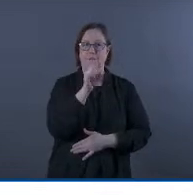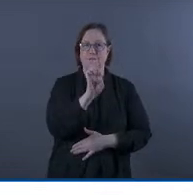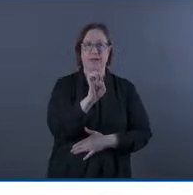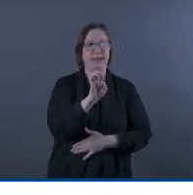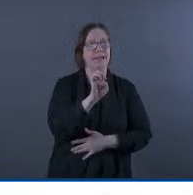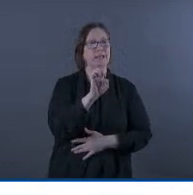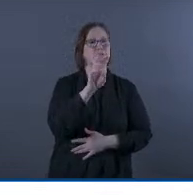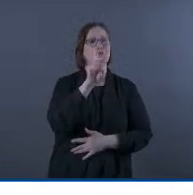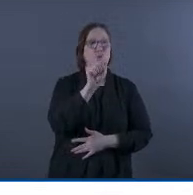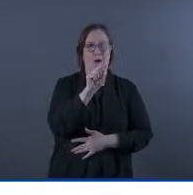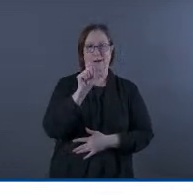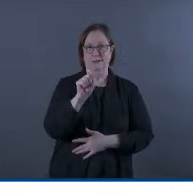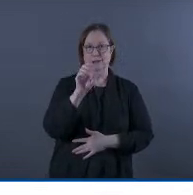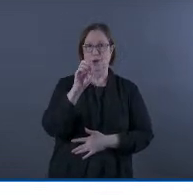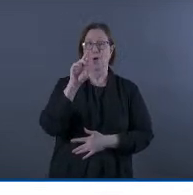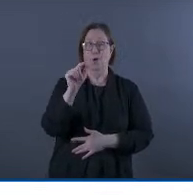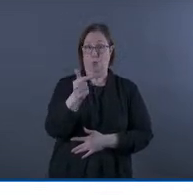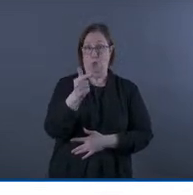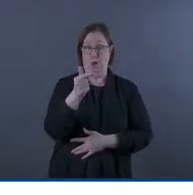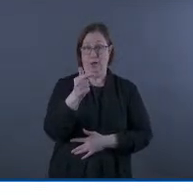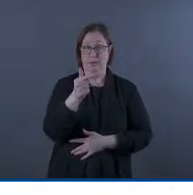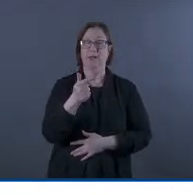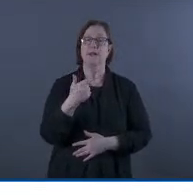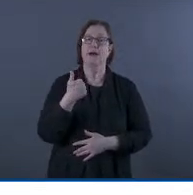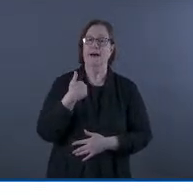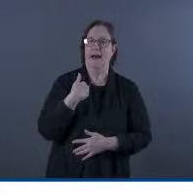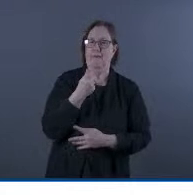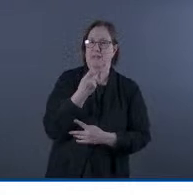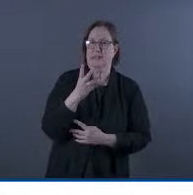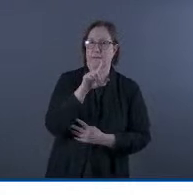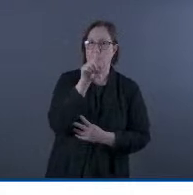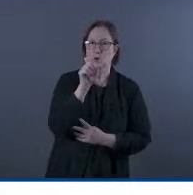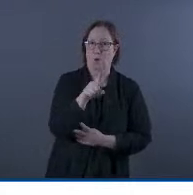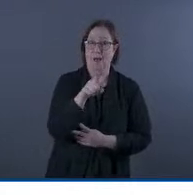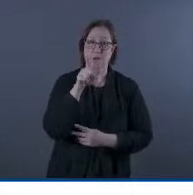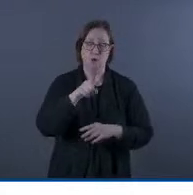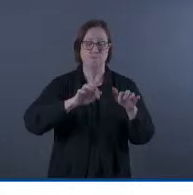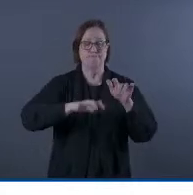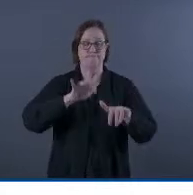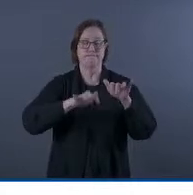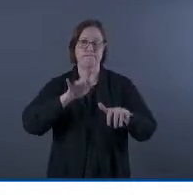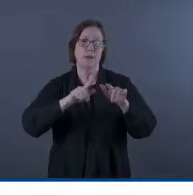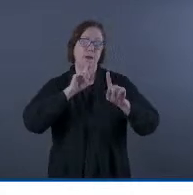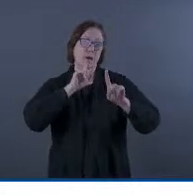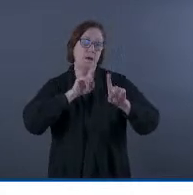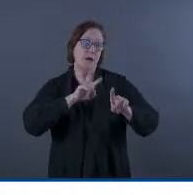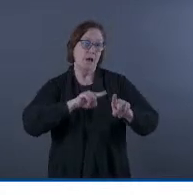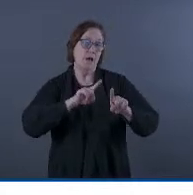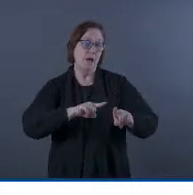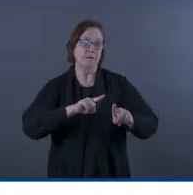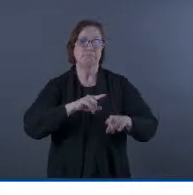by putting in, answering a few survey questions about your age, your risk factors,